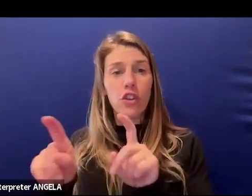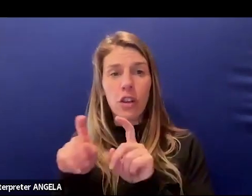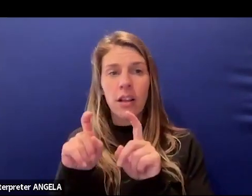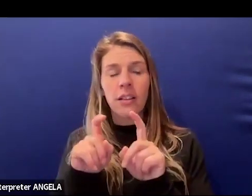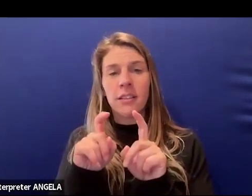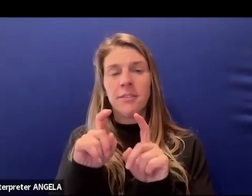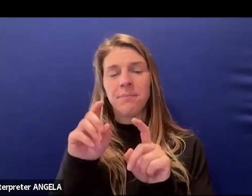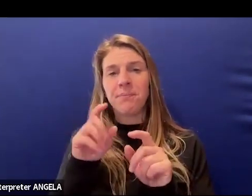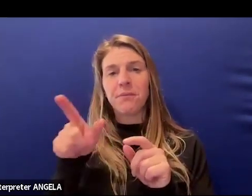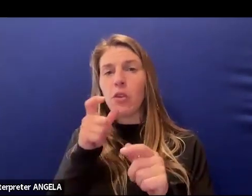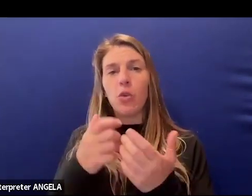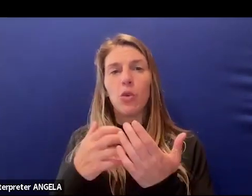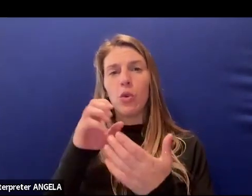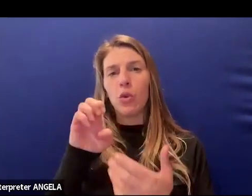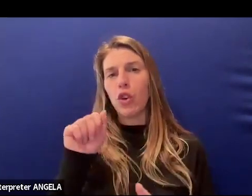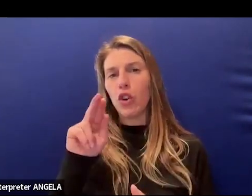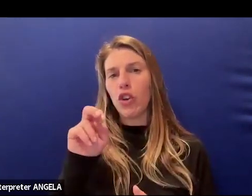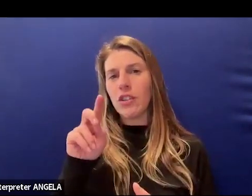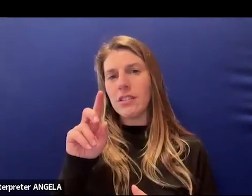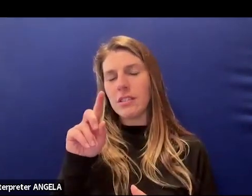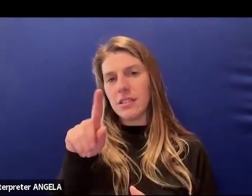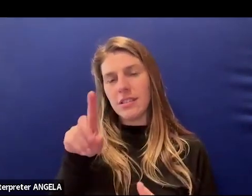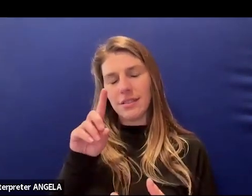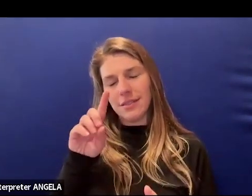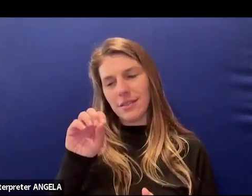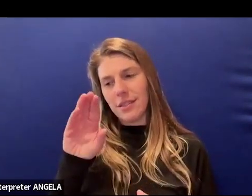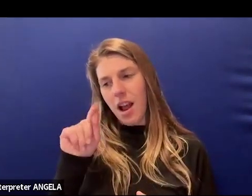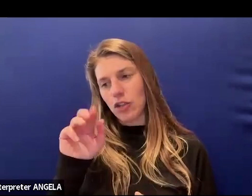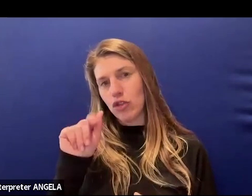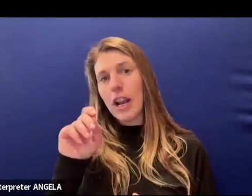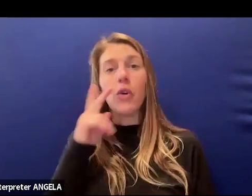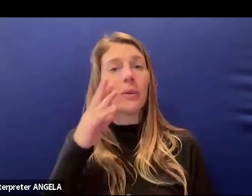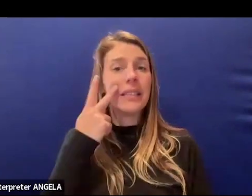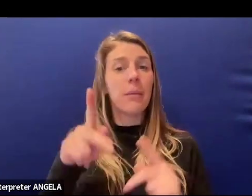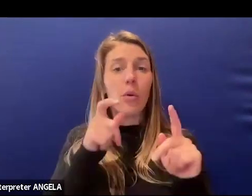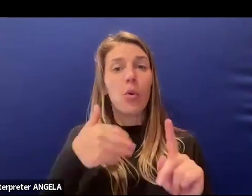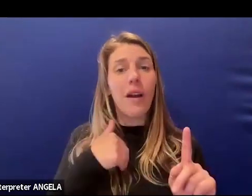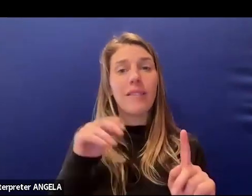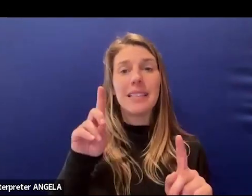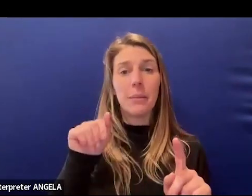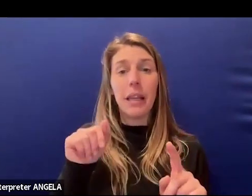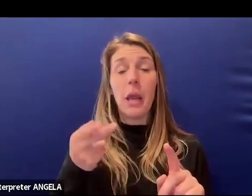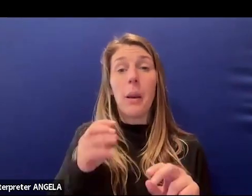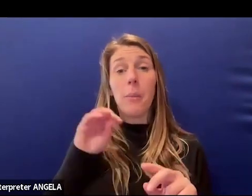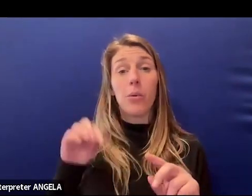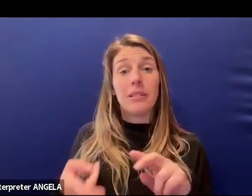of earned doctorates and you look at it longitudinally, you'll see that there are a couple times when the percentage of people with disabilities jumps.